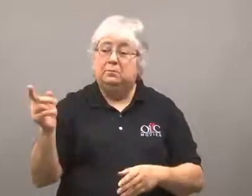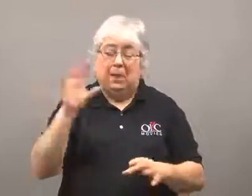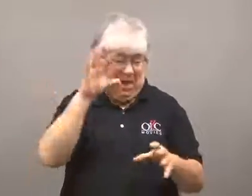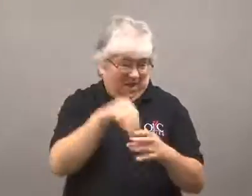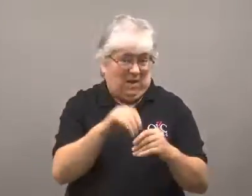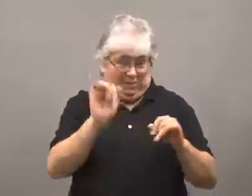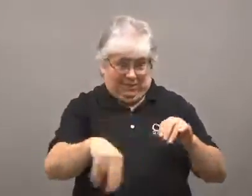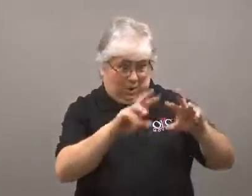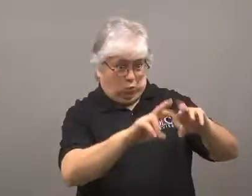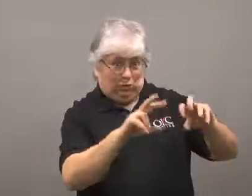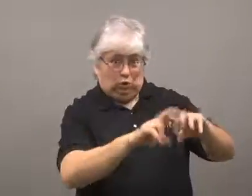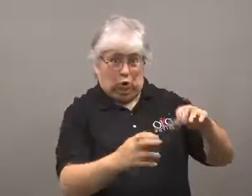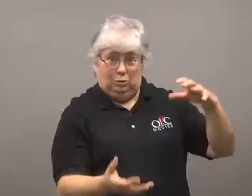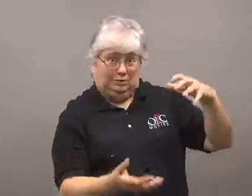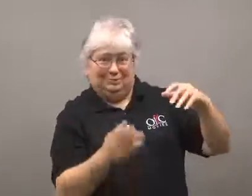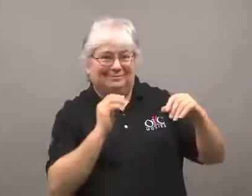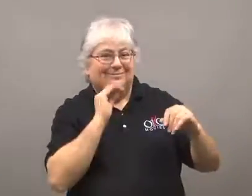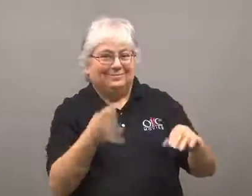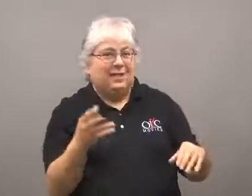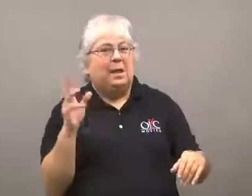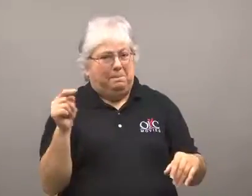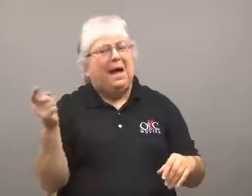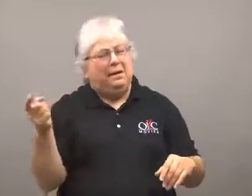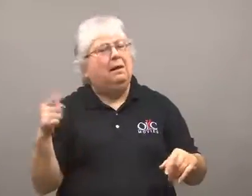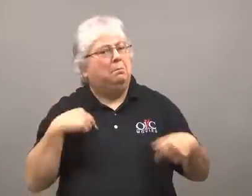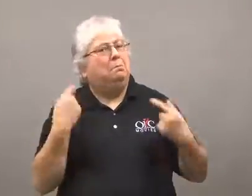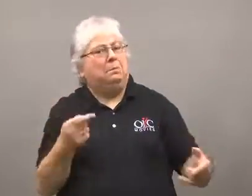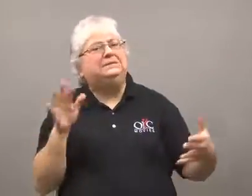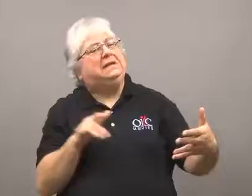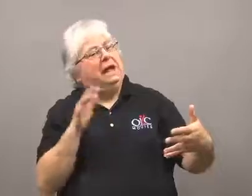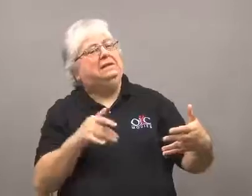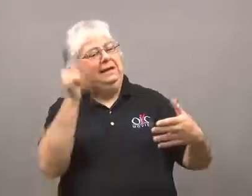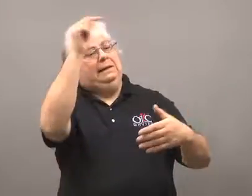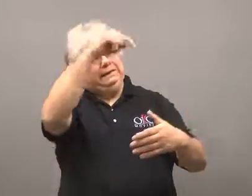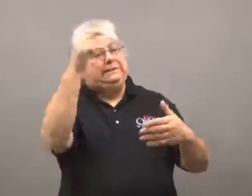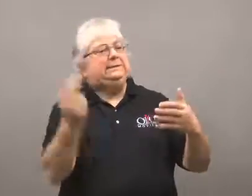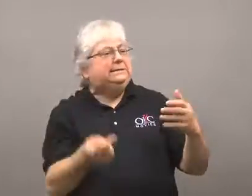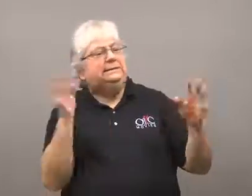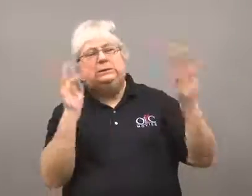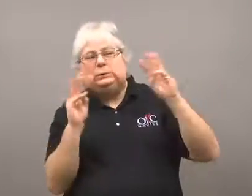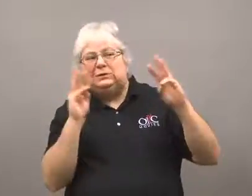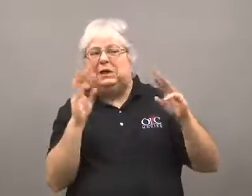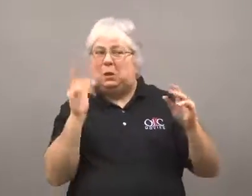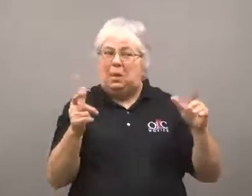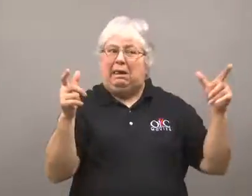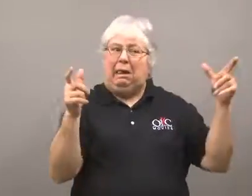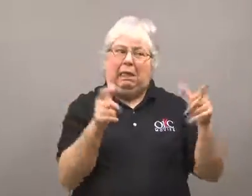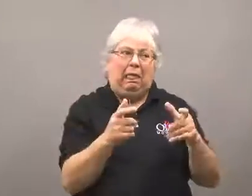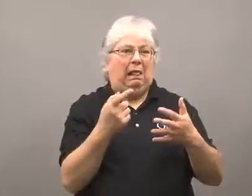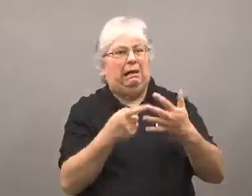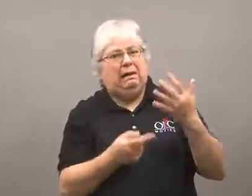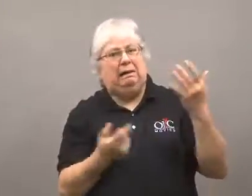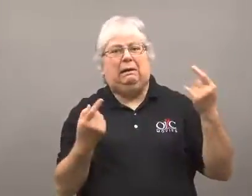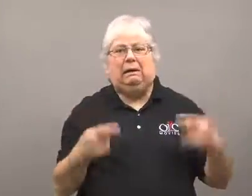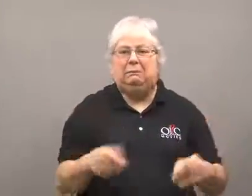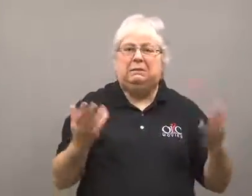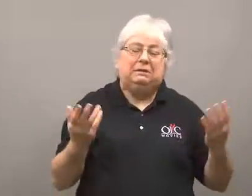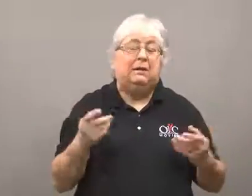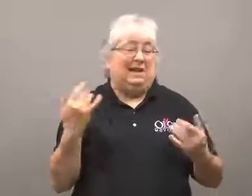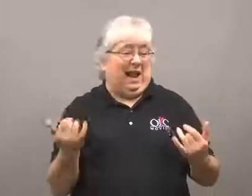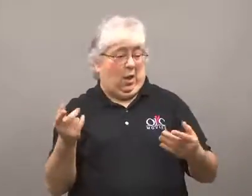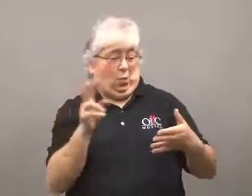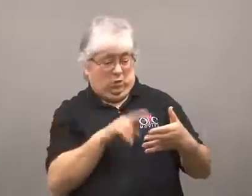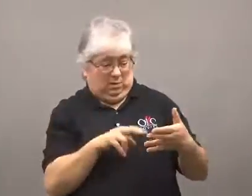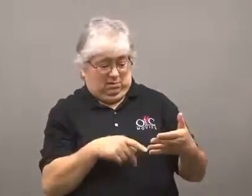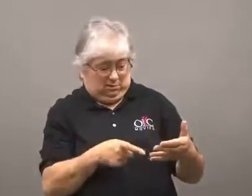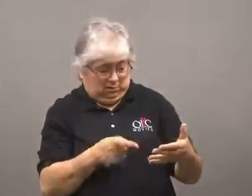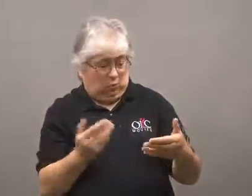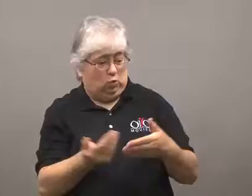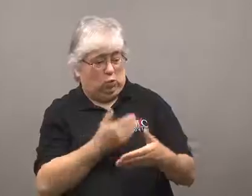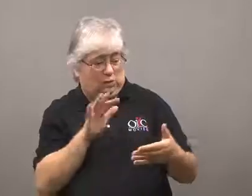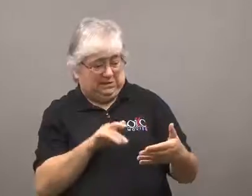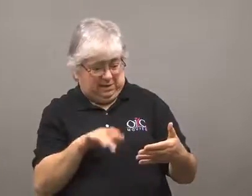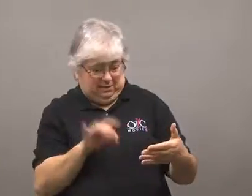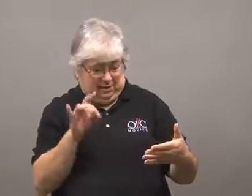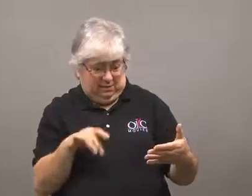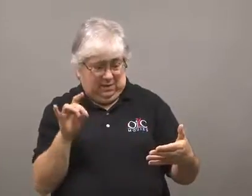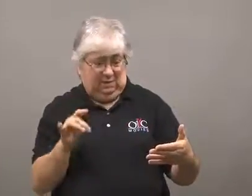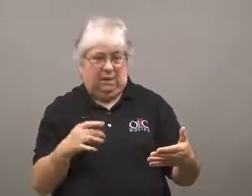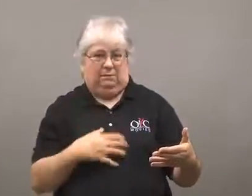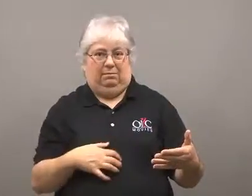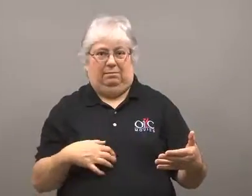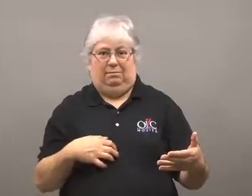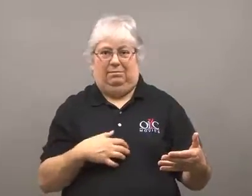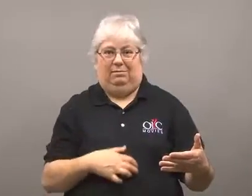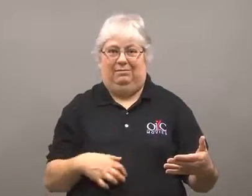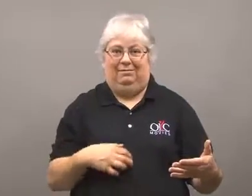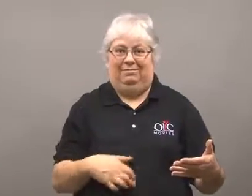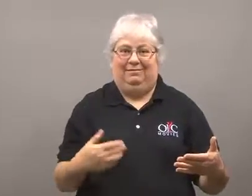He wasn't in on the studies, but has studied the poles and